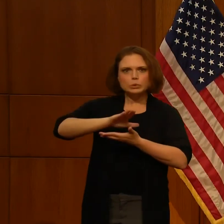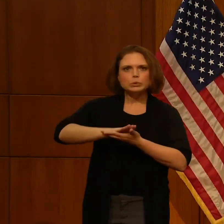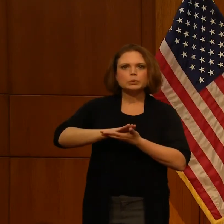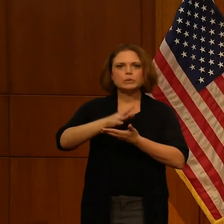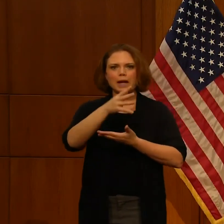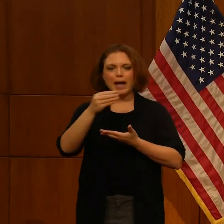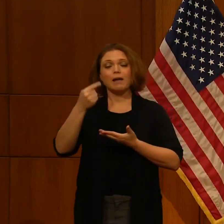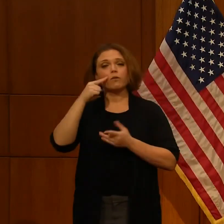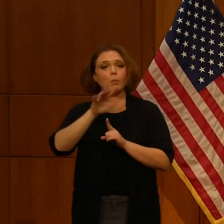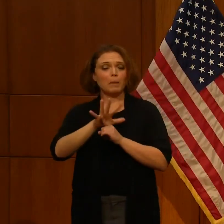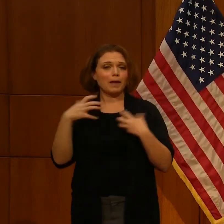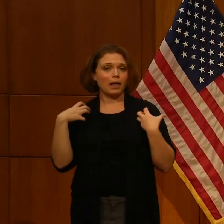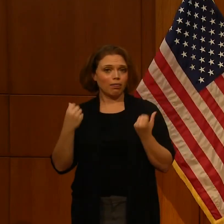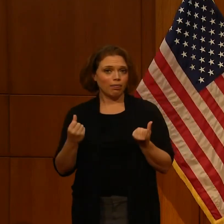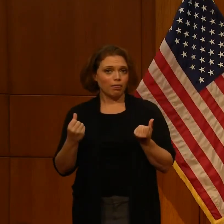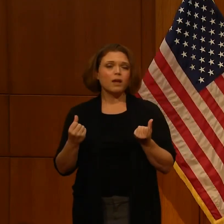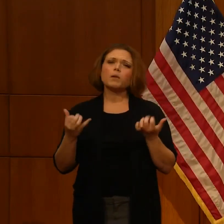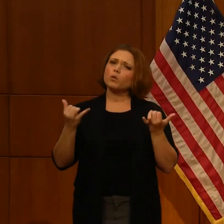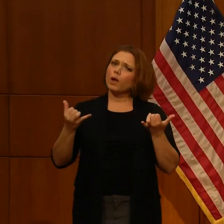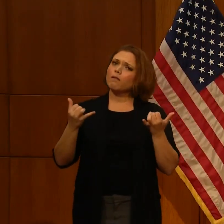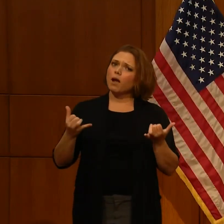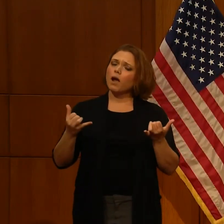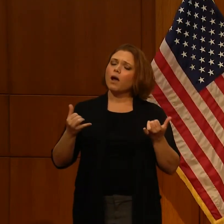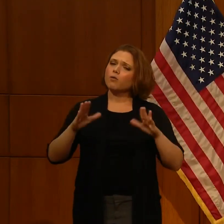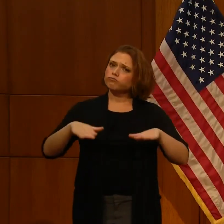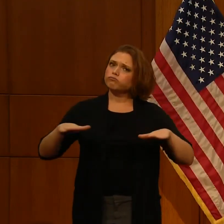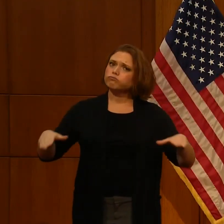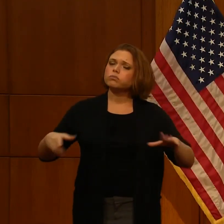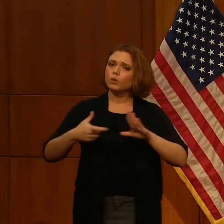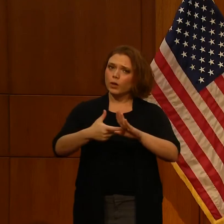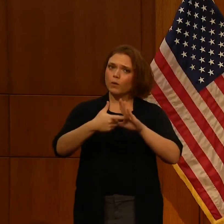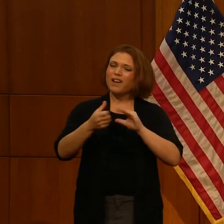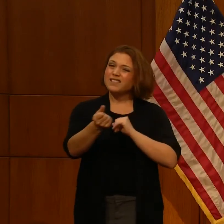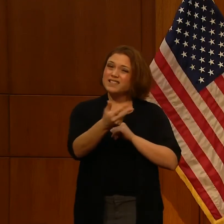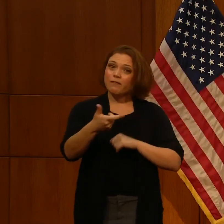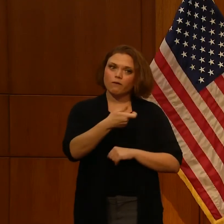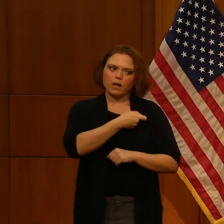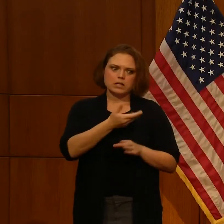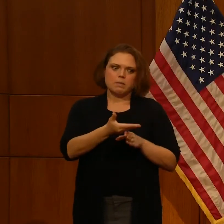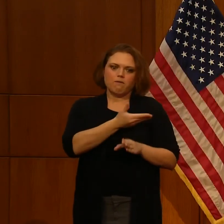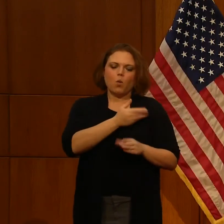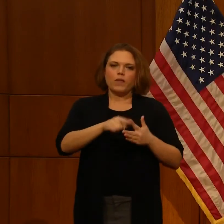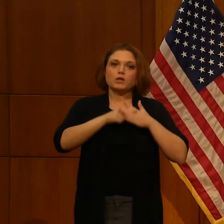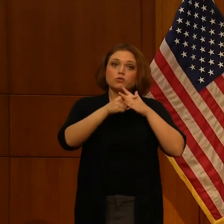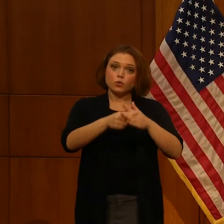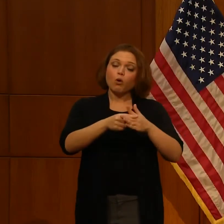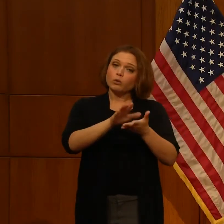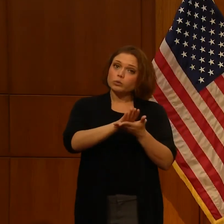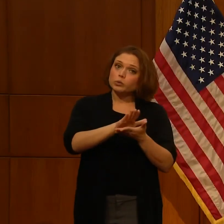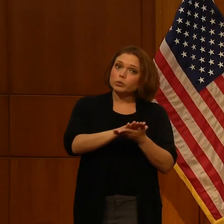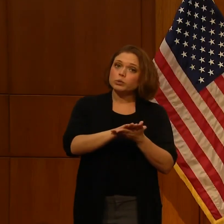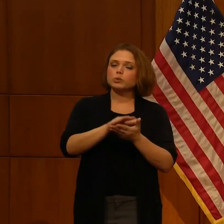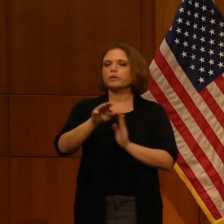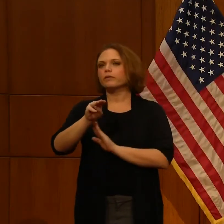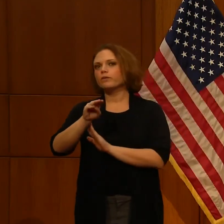PUBLIC HEALTH AND OUR SCHOOLS. RIGHT NOW, KIDS ARE REQUIRED TO RECEIVE SEVERAL VACCINES BEFORE